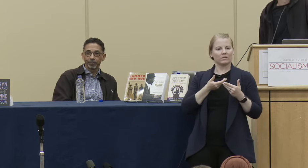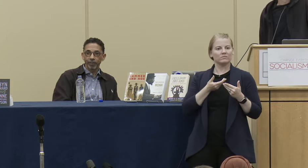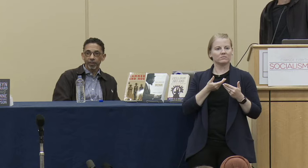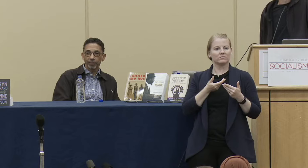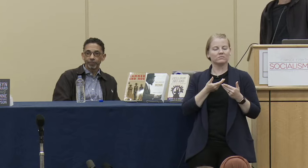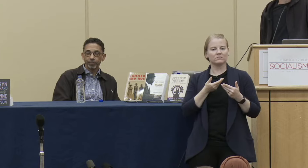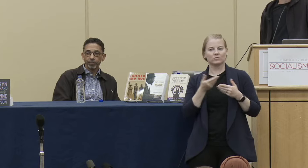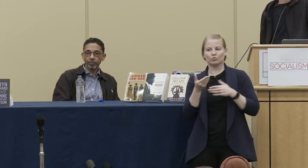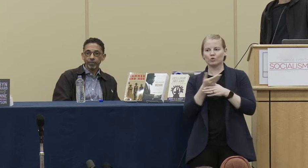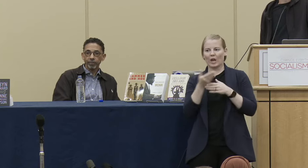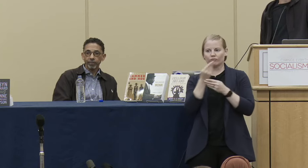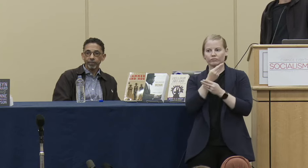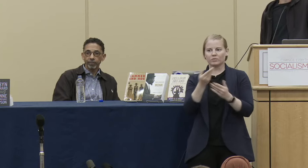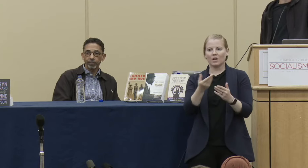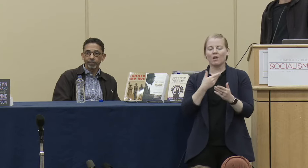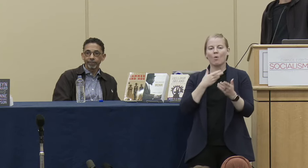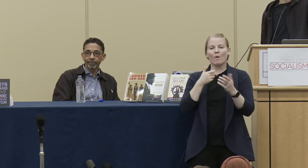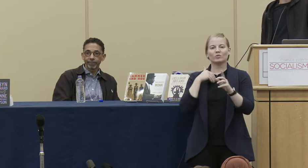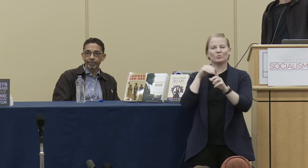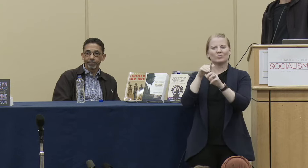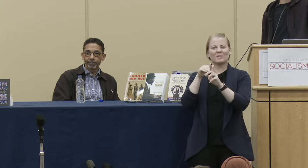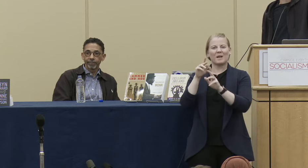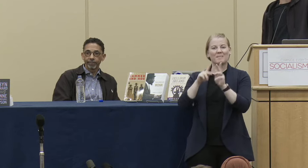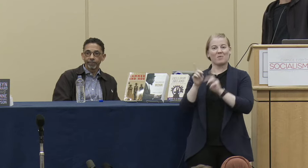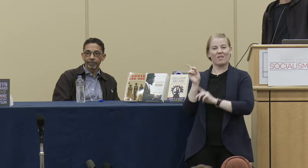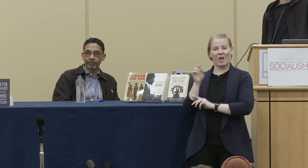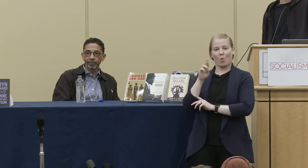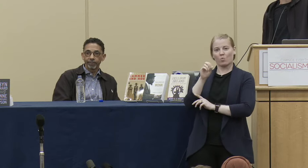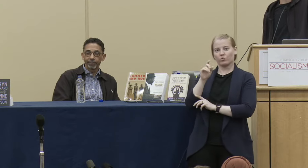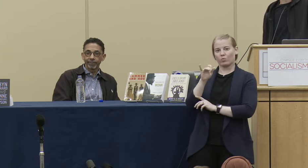welcome to share it. I want to remind people that